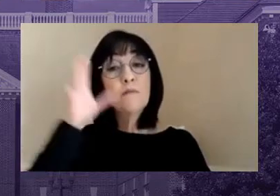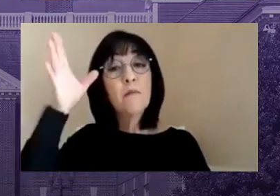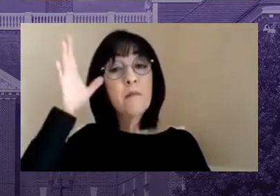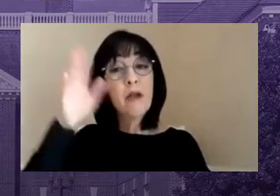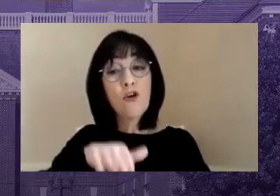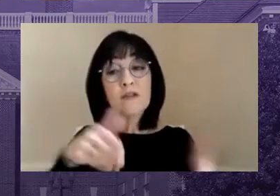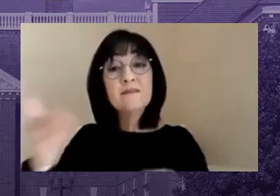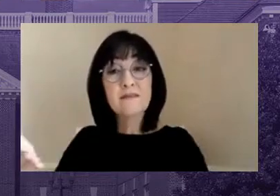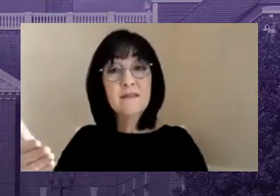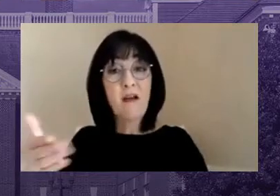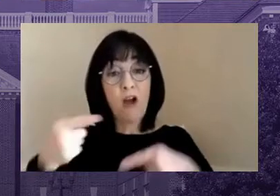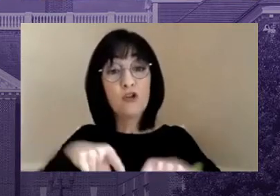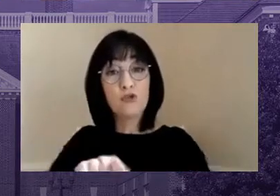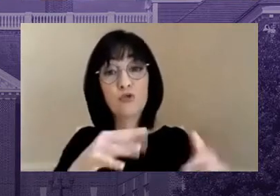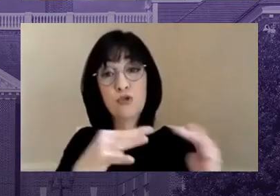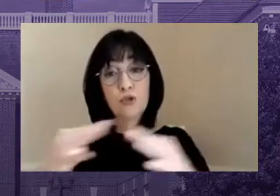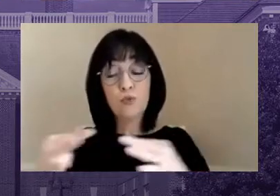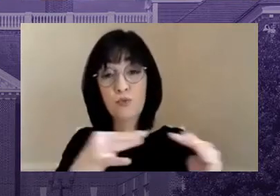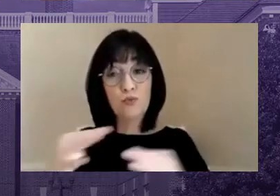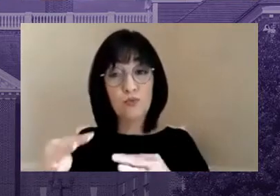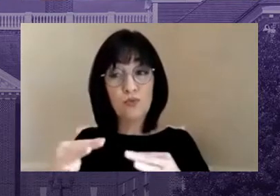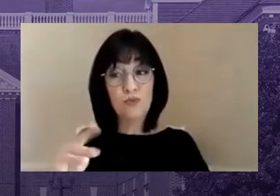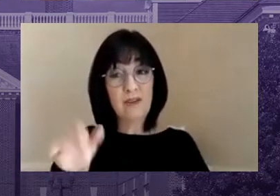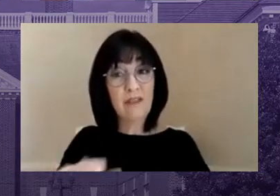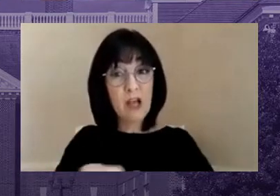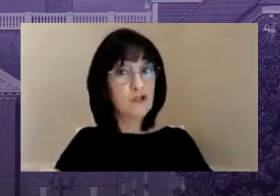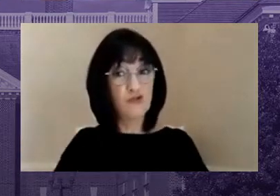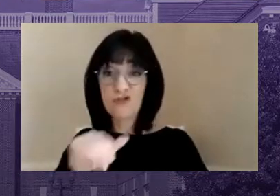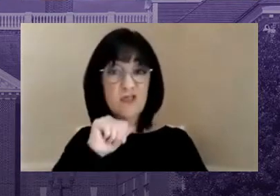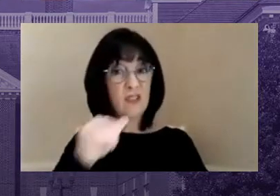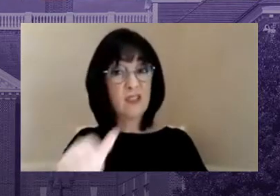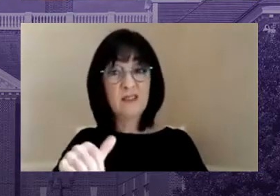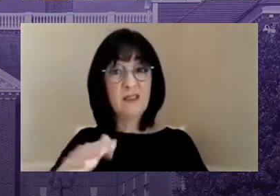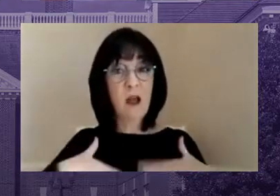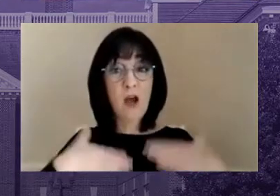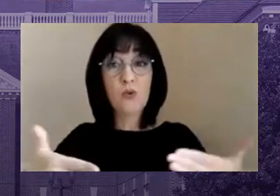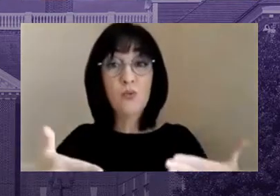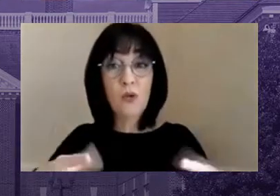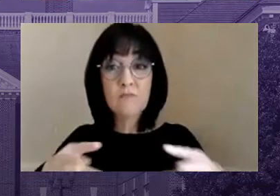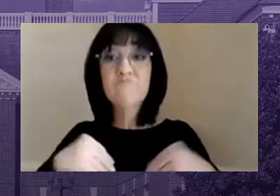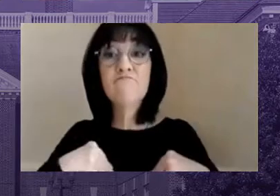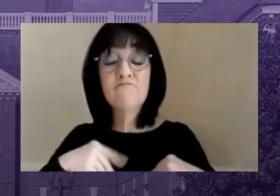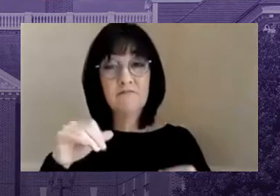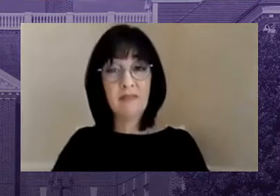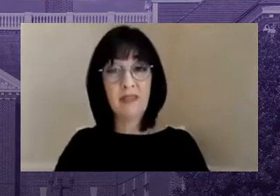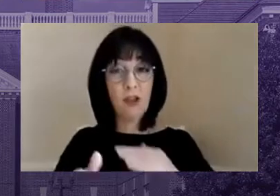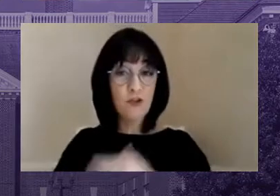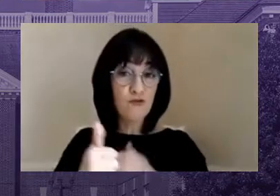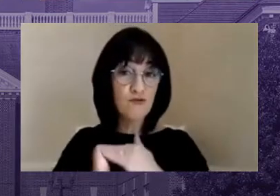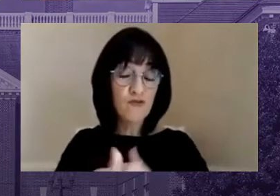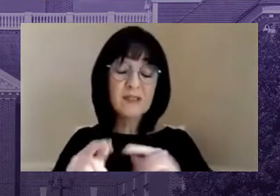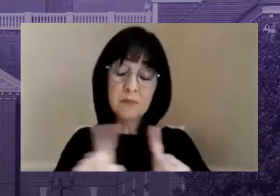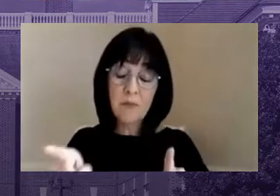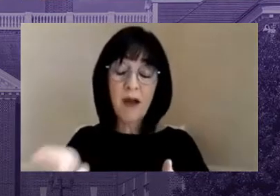did not accept this risk, but now bear the burden of the consequences of having had a parent that